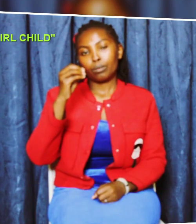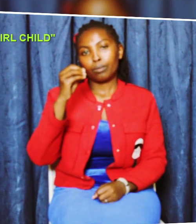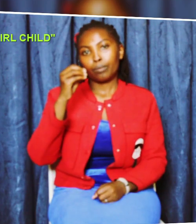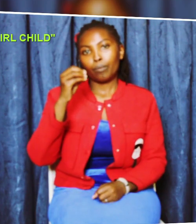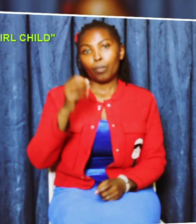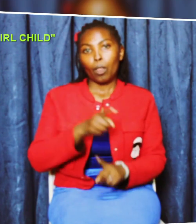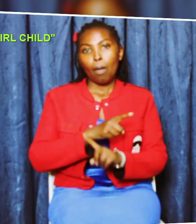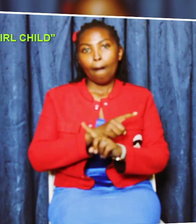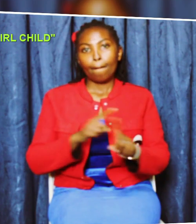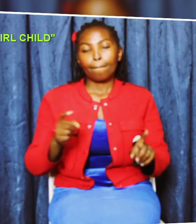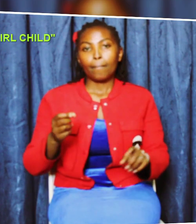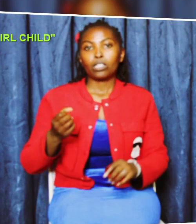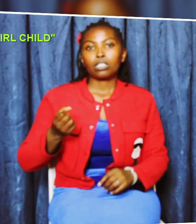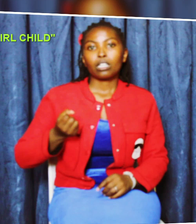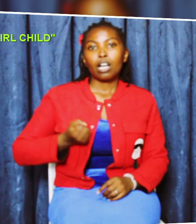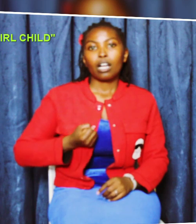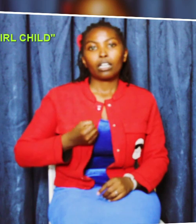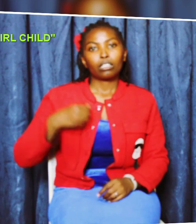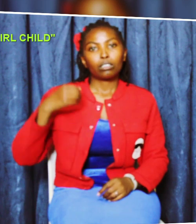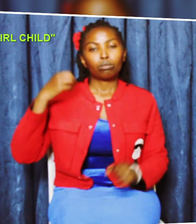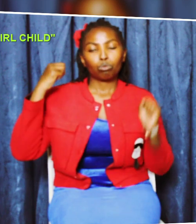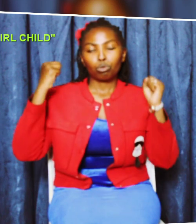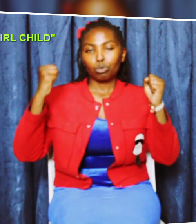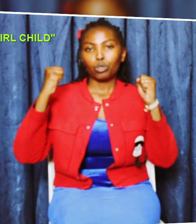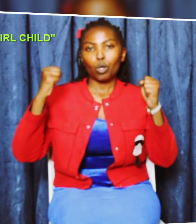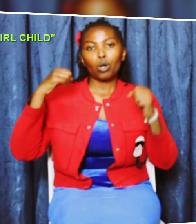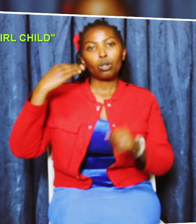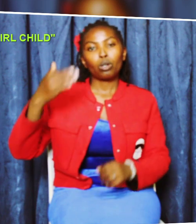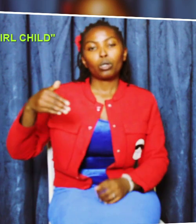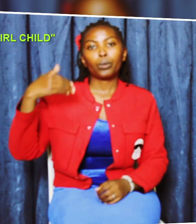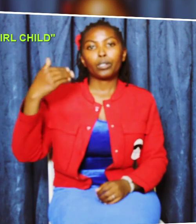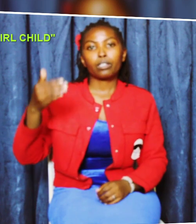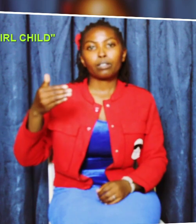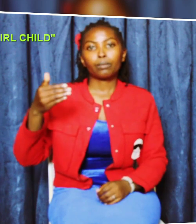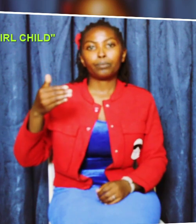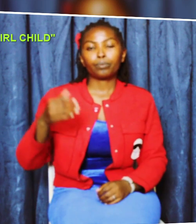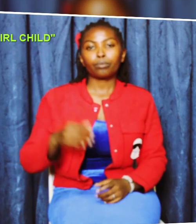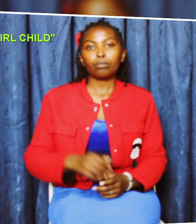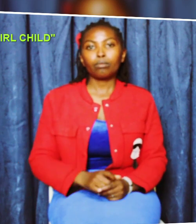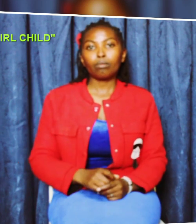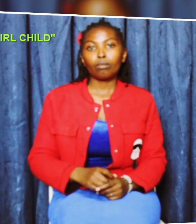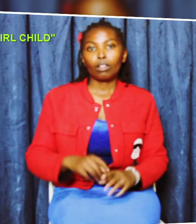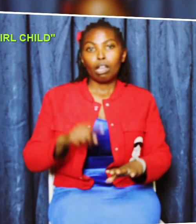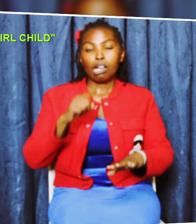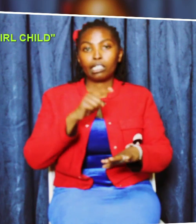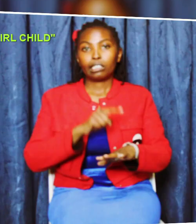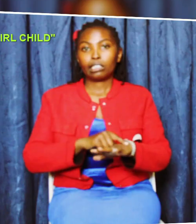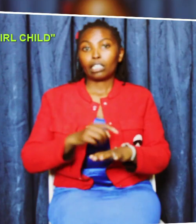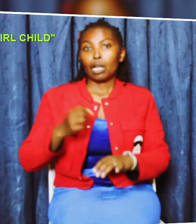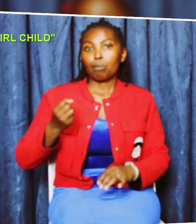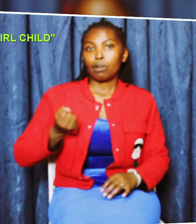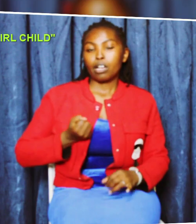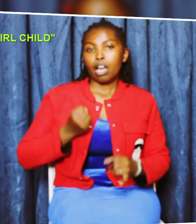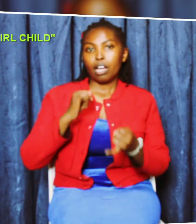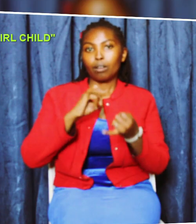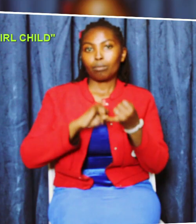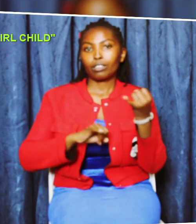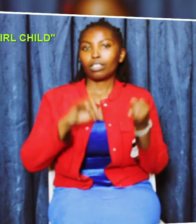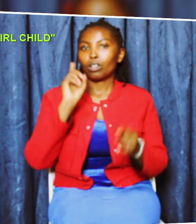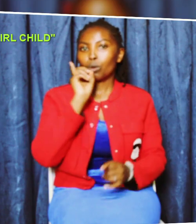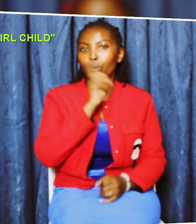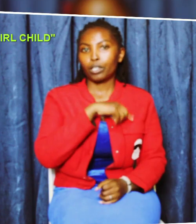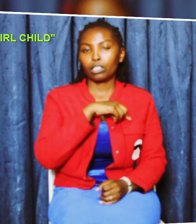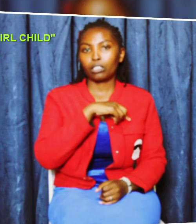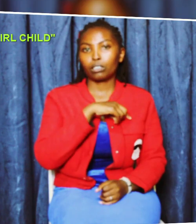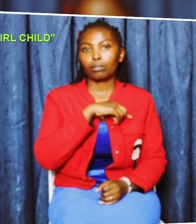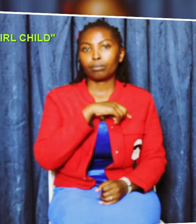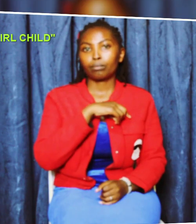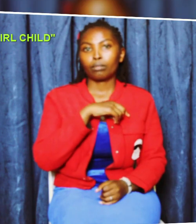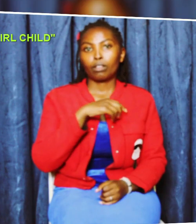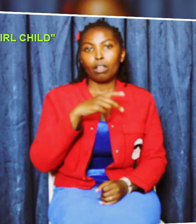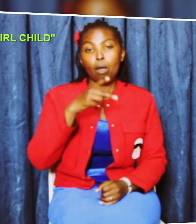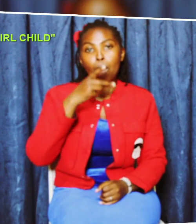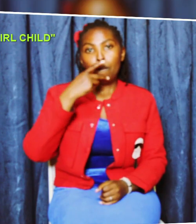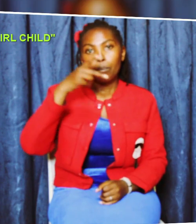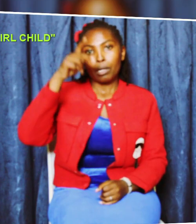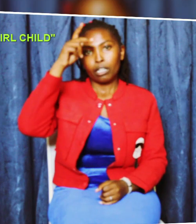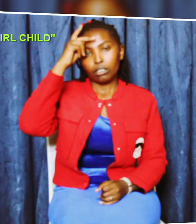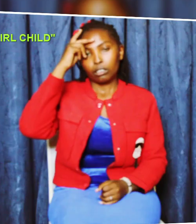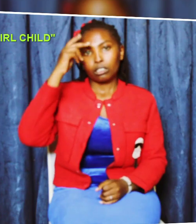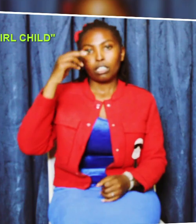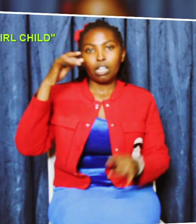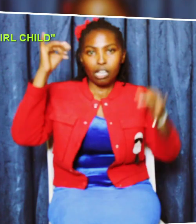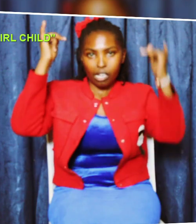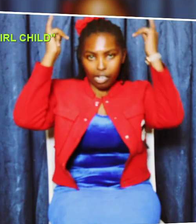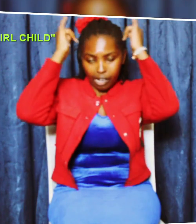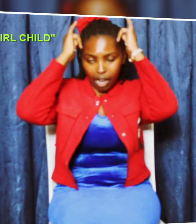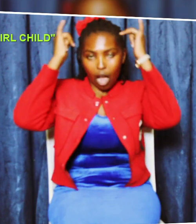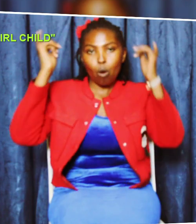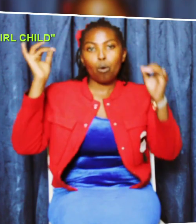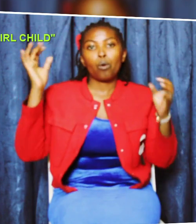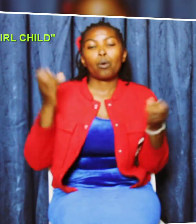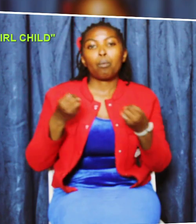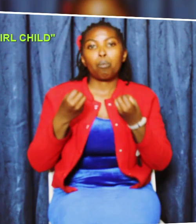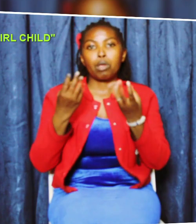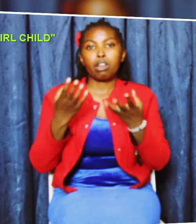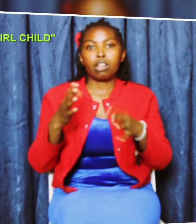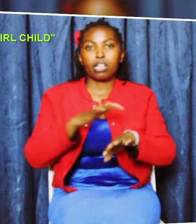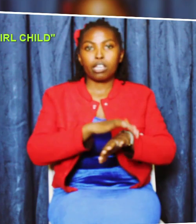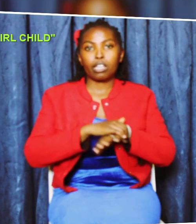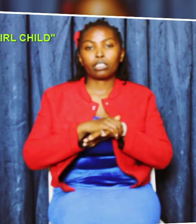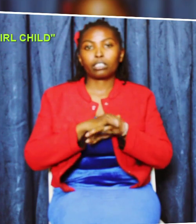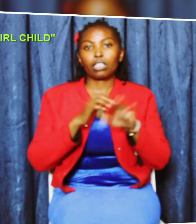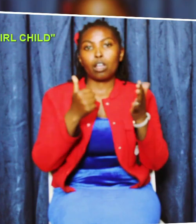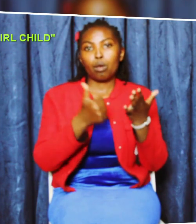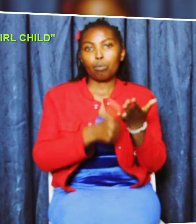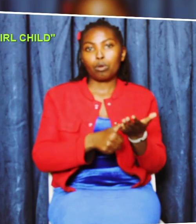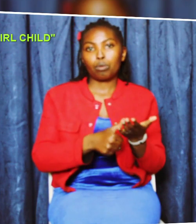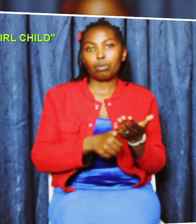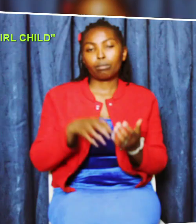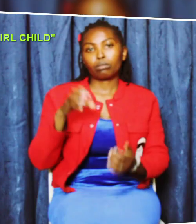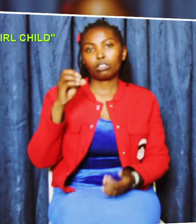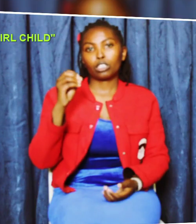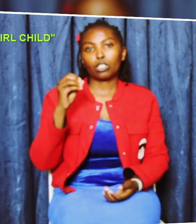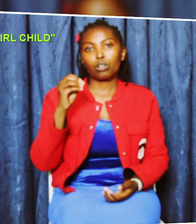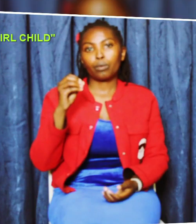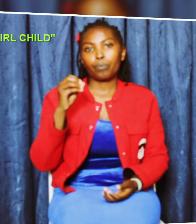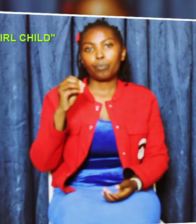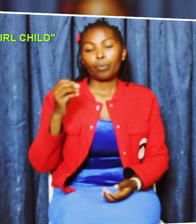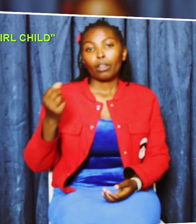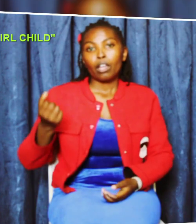but girl strong always time girl marry finish parents cow miniate program nothing girl same